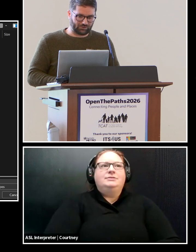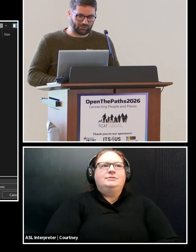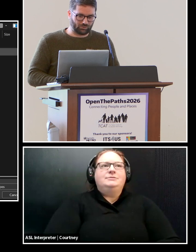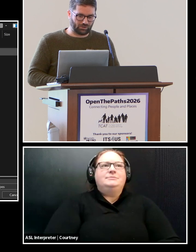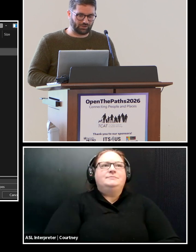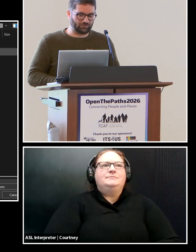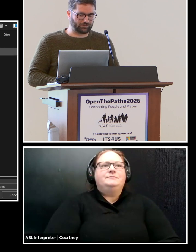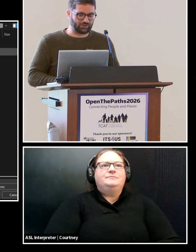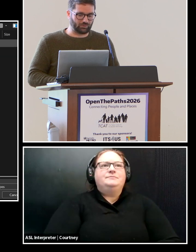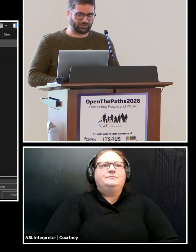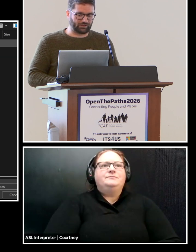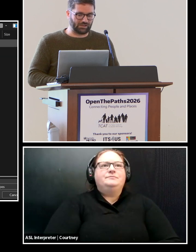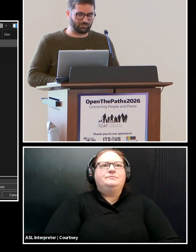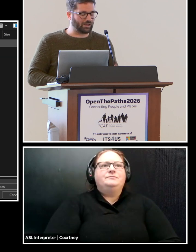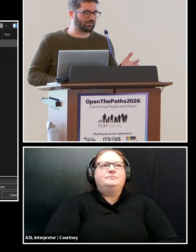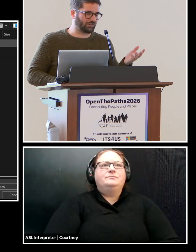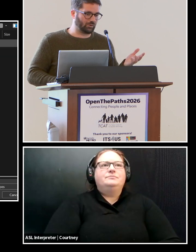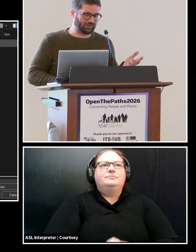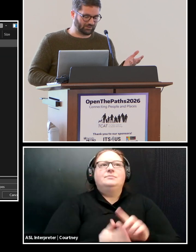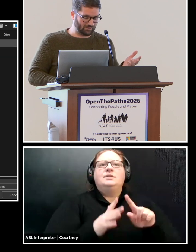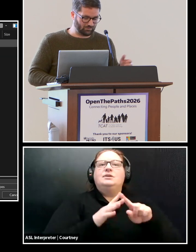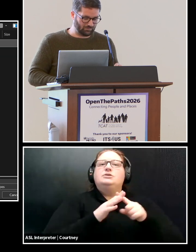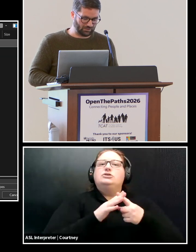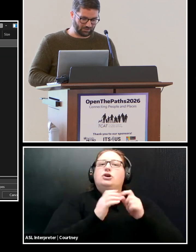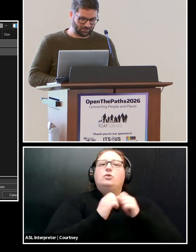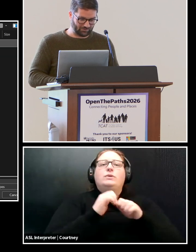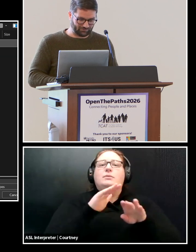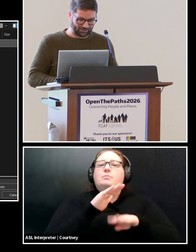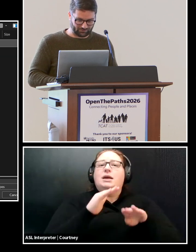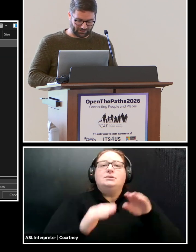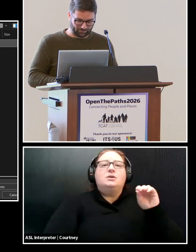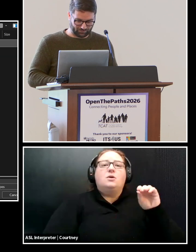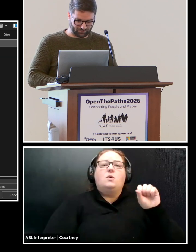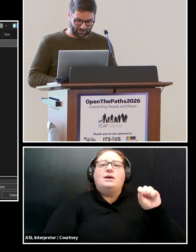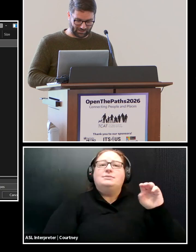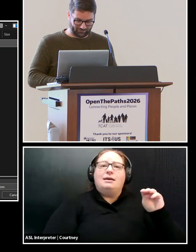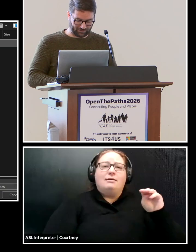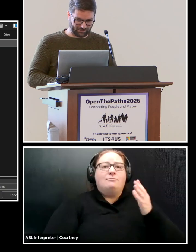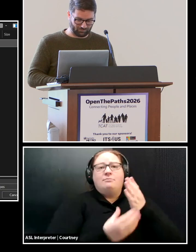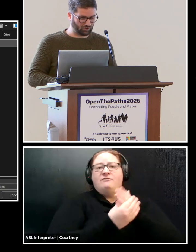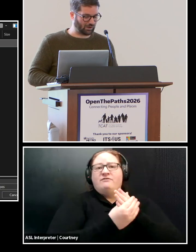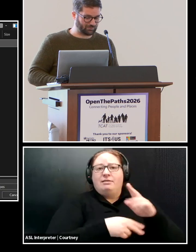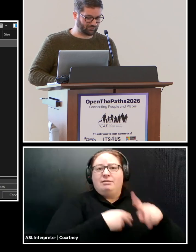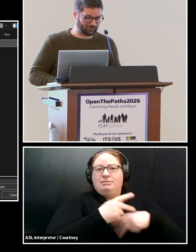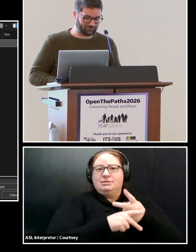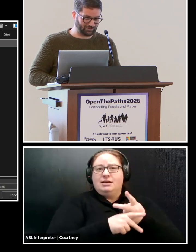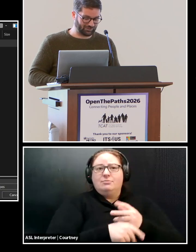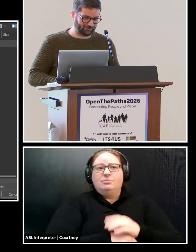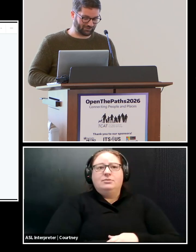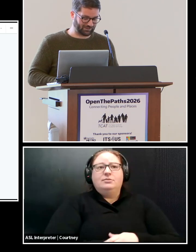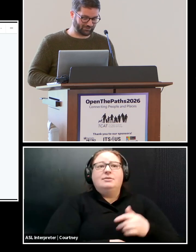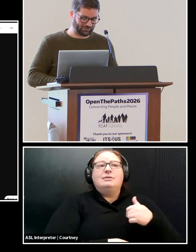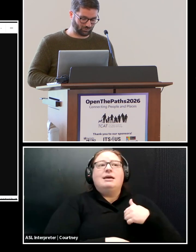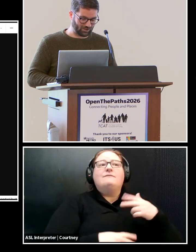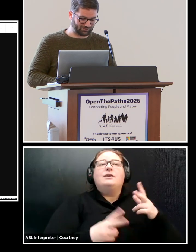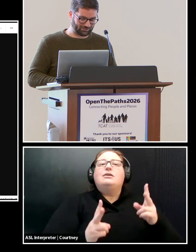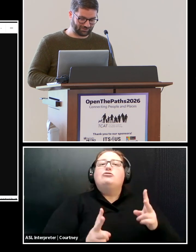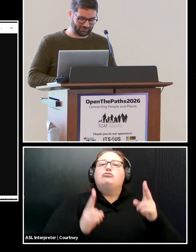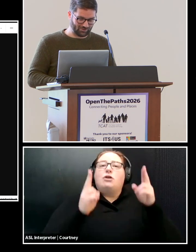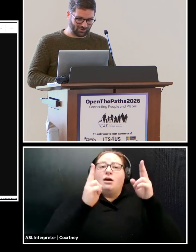so uh you start with a base OSM uh file type. I have a cropped version of our Southeast Washington